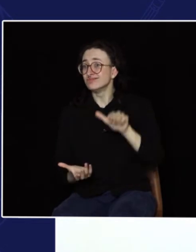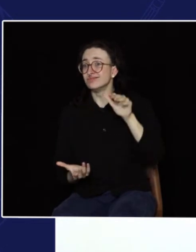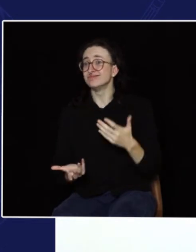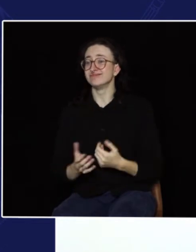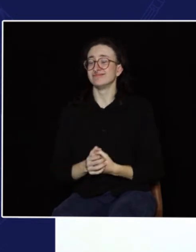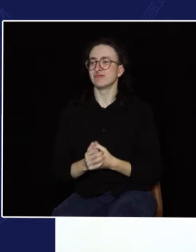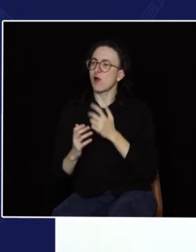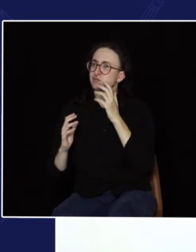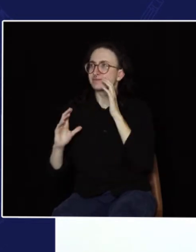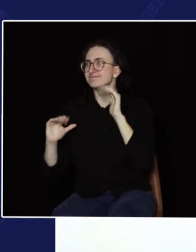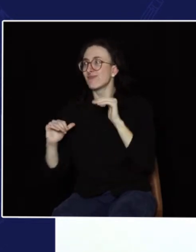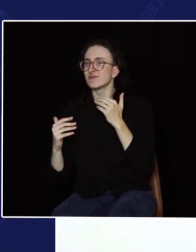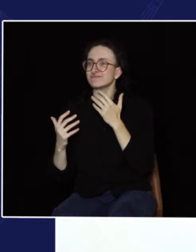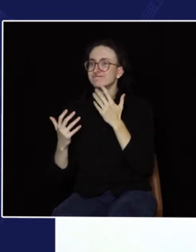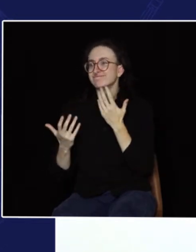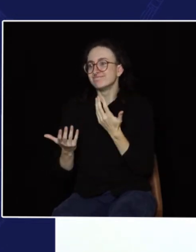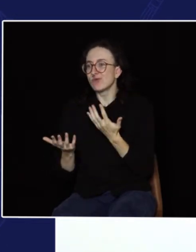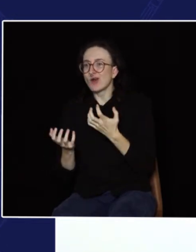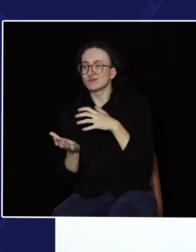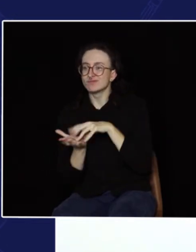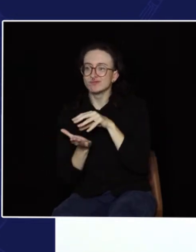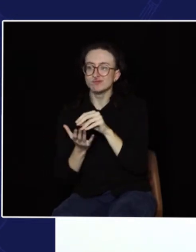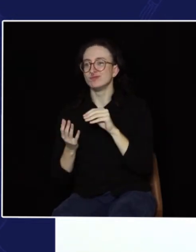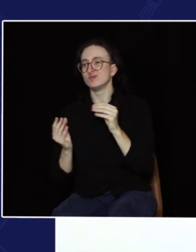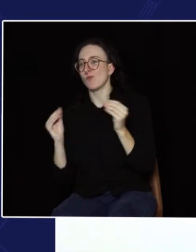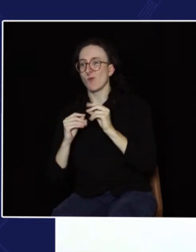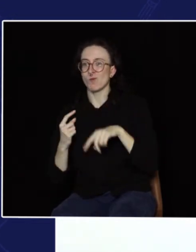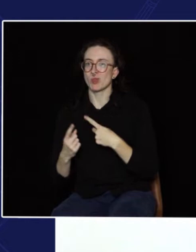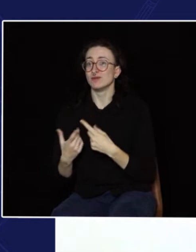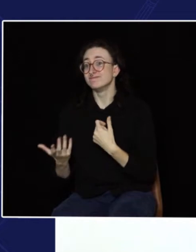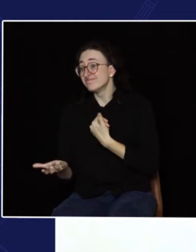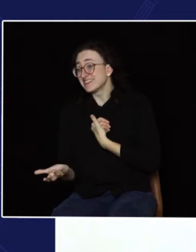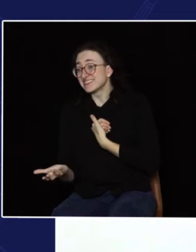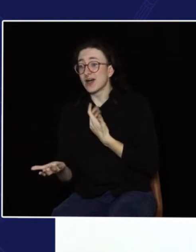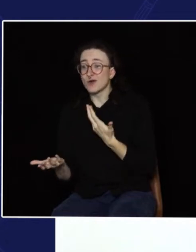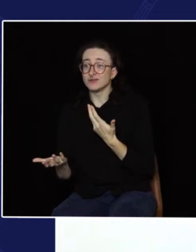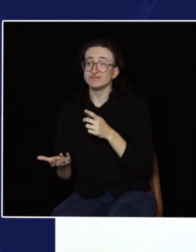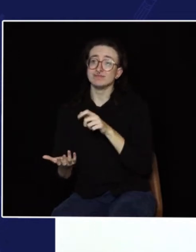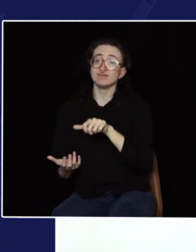Yeah, and hopefully I can learn more about myself